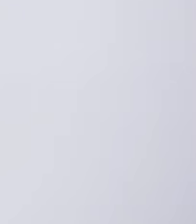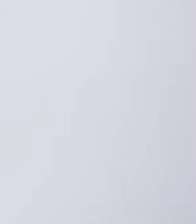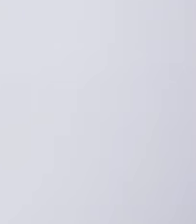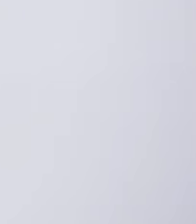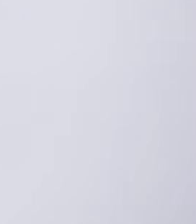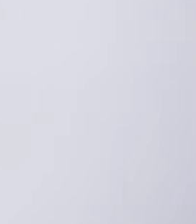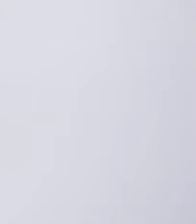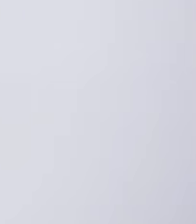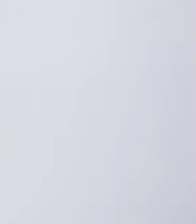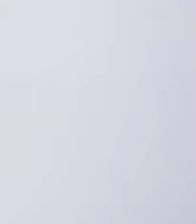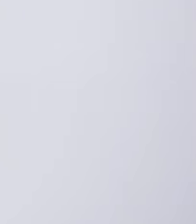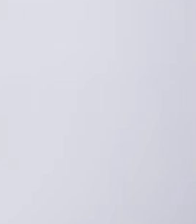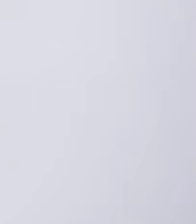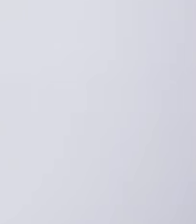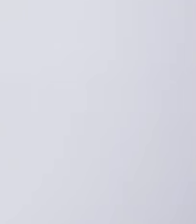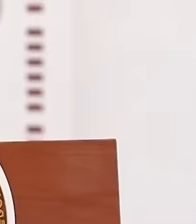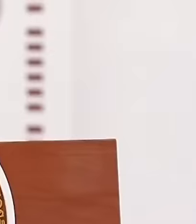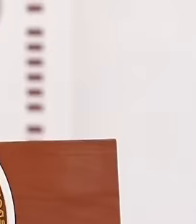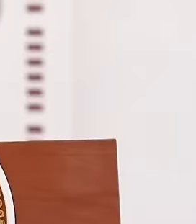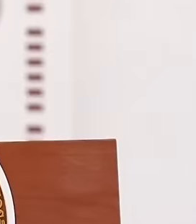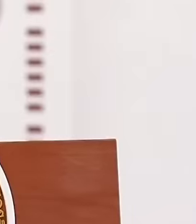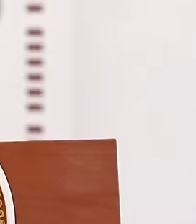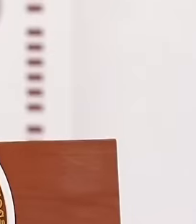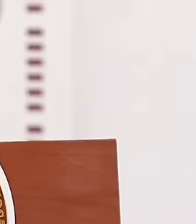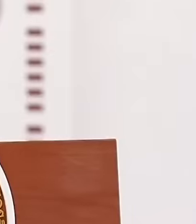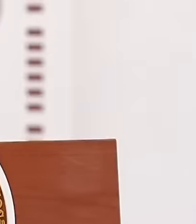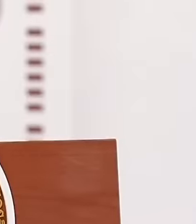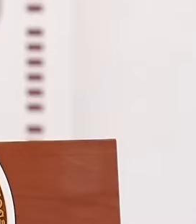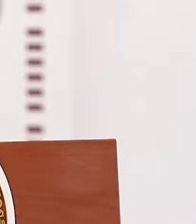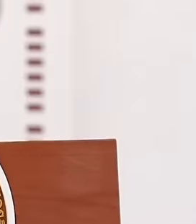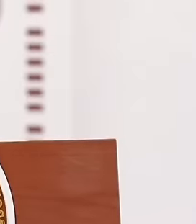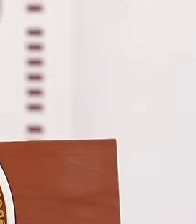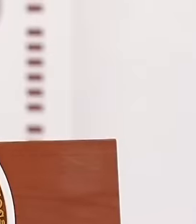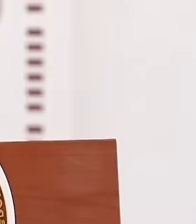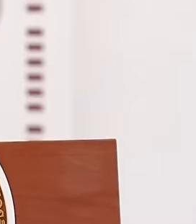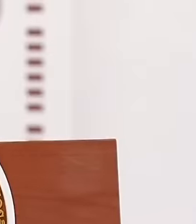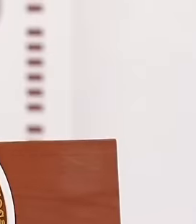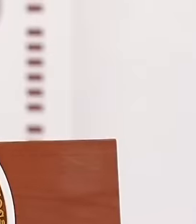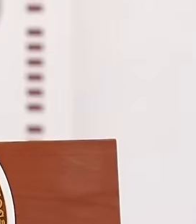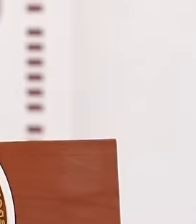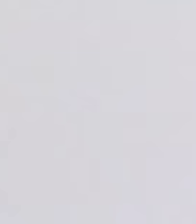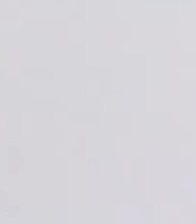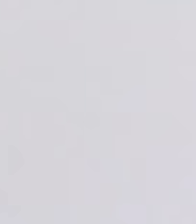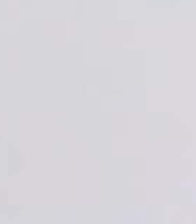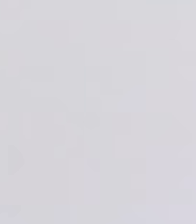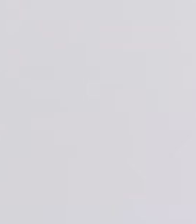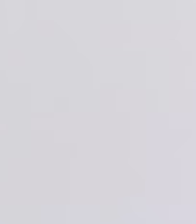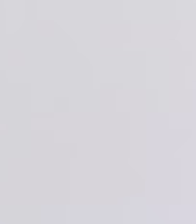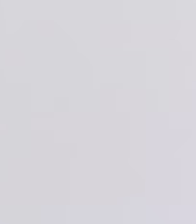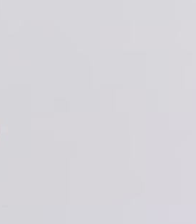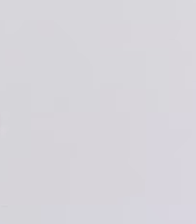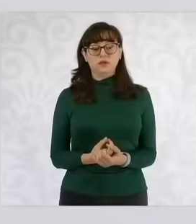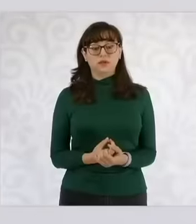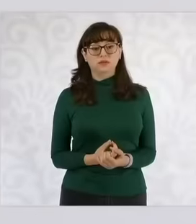ministers cannot be above the people And that is what the constitutional 39 says Who is the